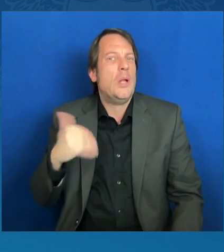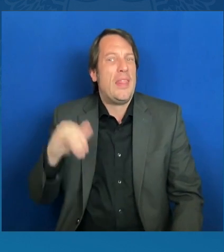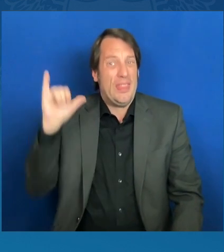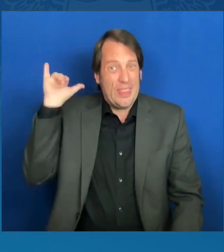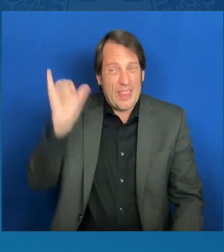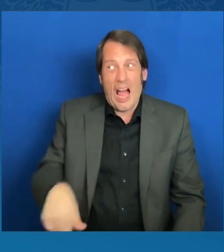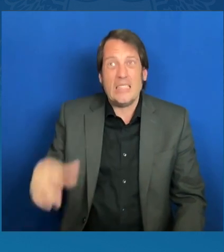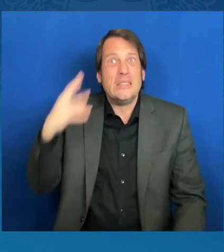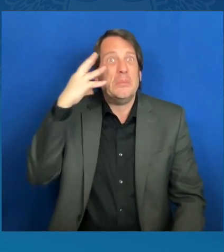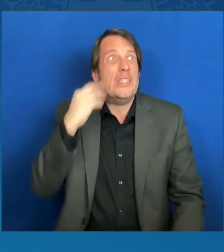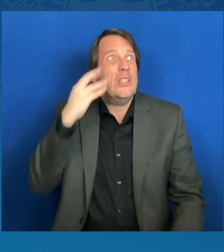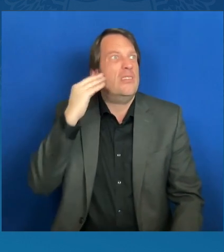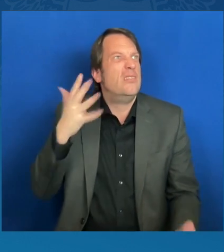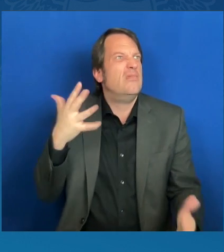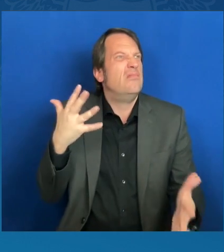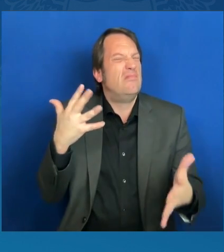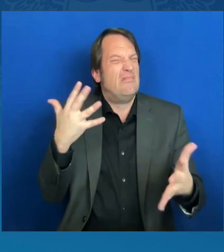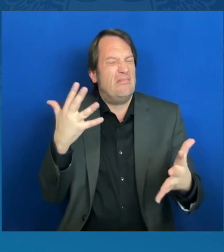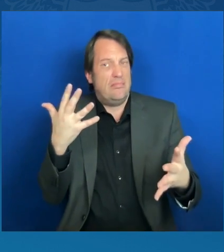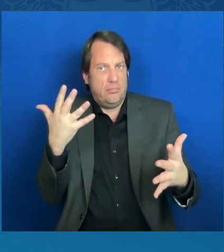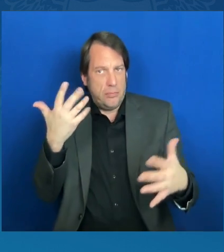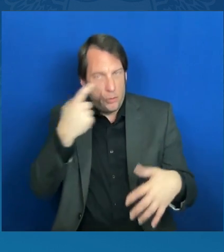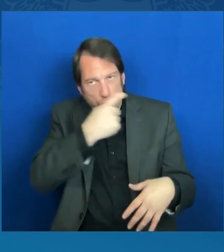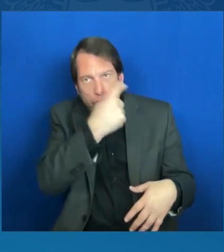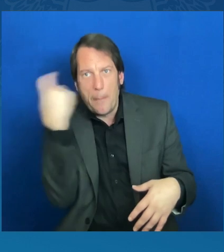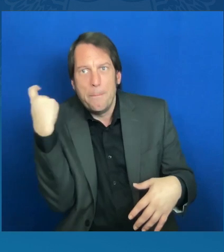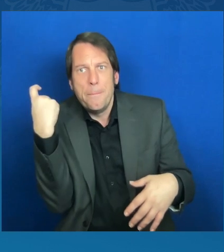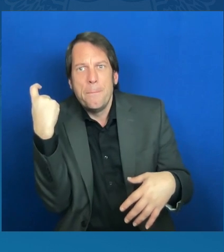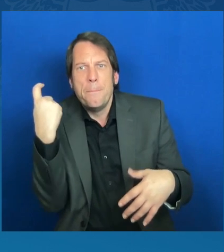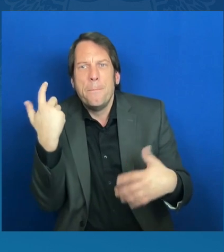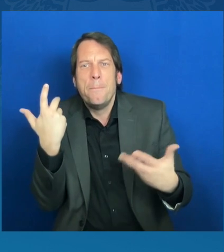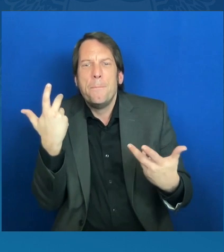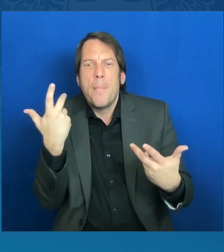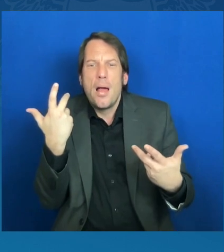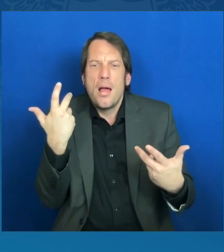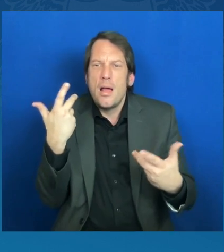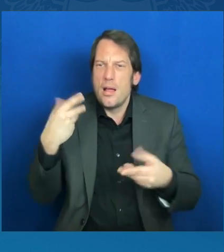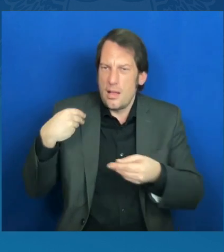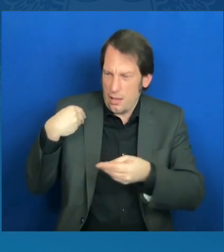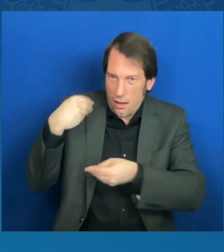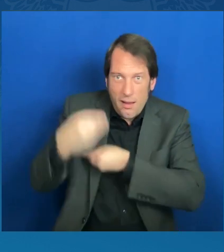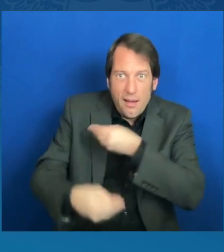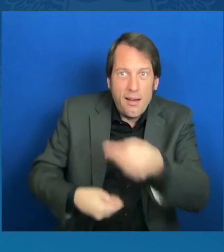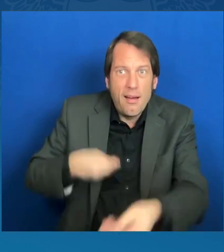which is inherited -- not genetically, but it is inherited.